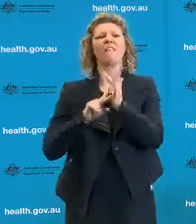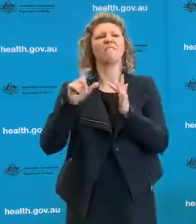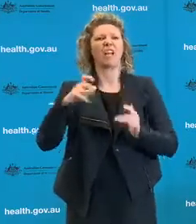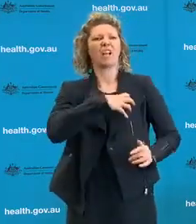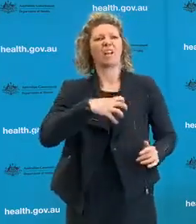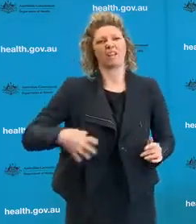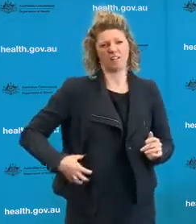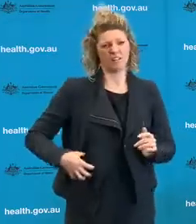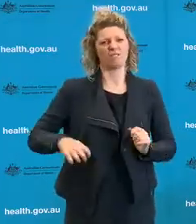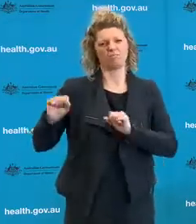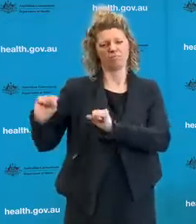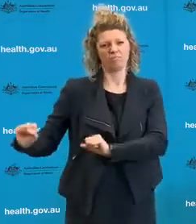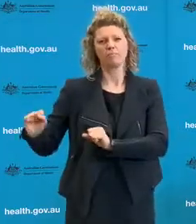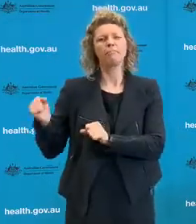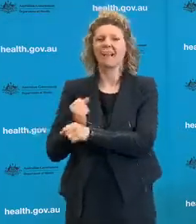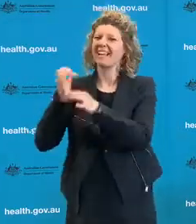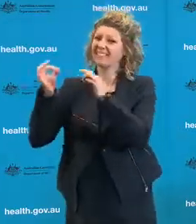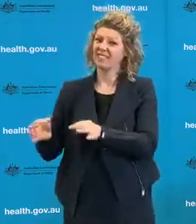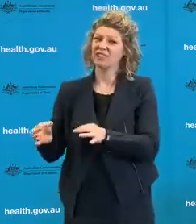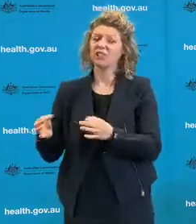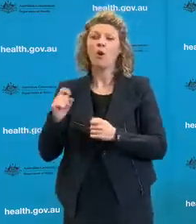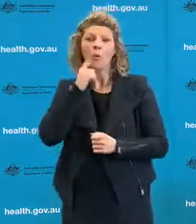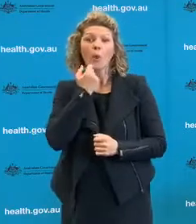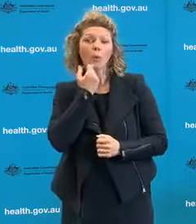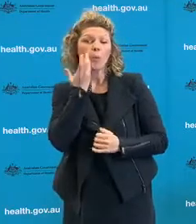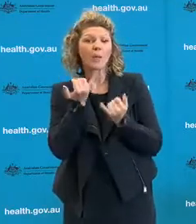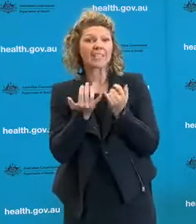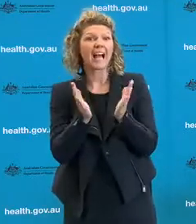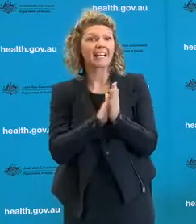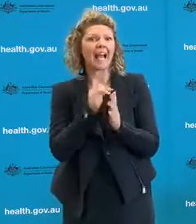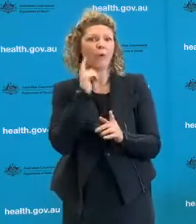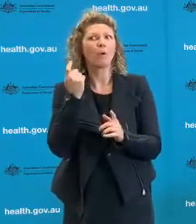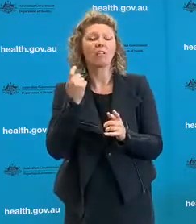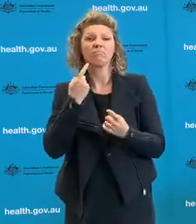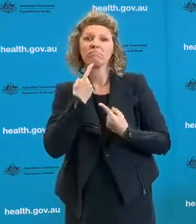articulated on Sunday and the